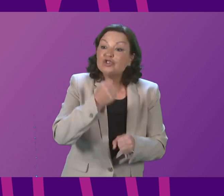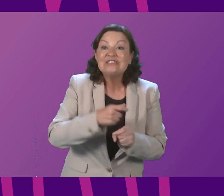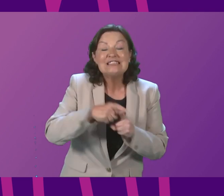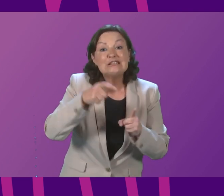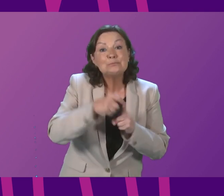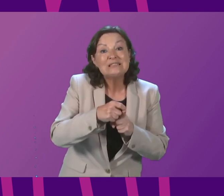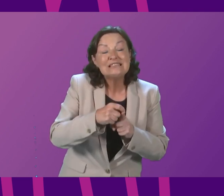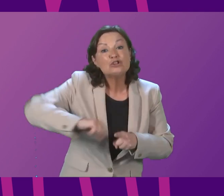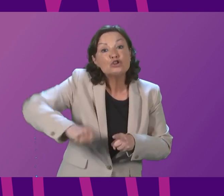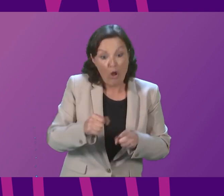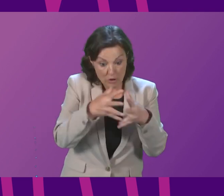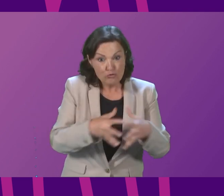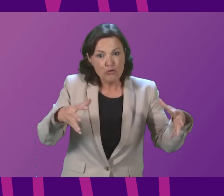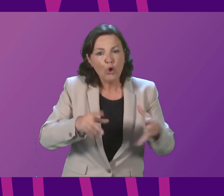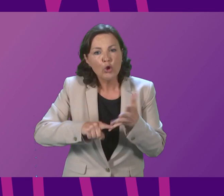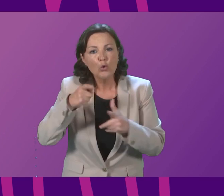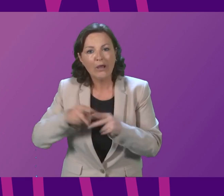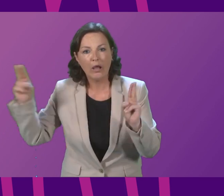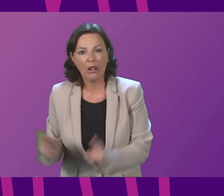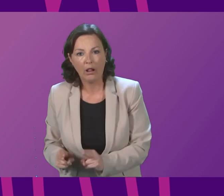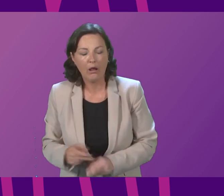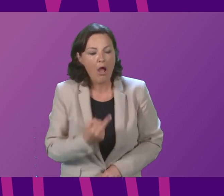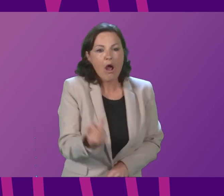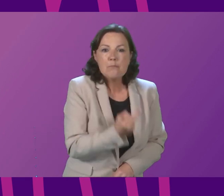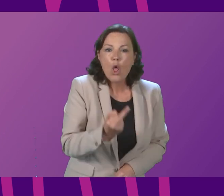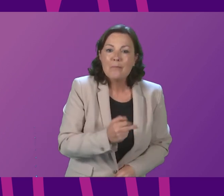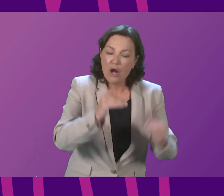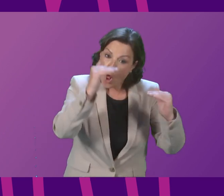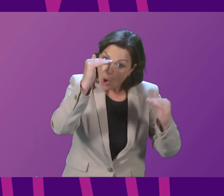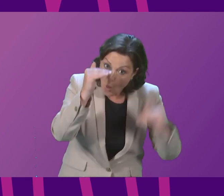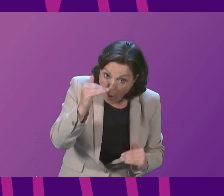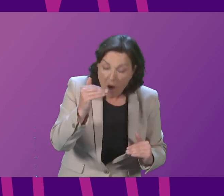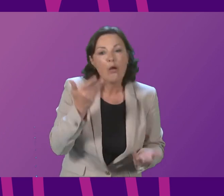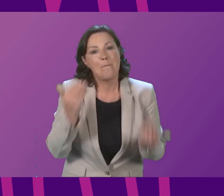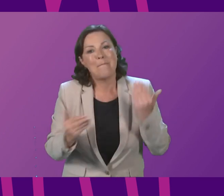UK, GDP contracted. Unemployment right now is lower in Scotland than in the rest of the UK.